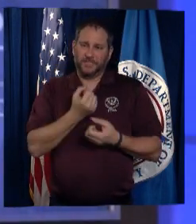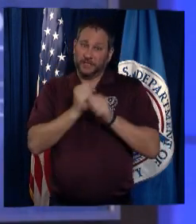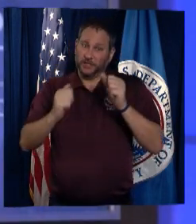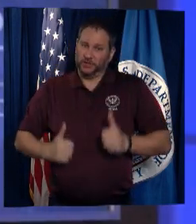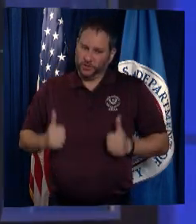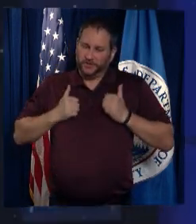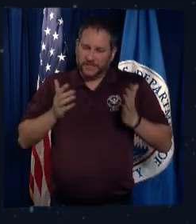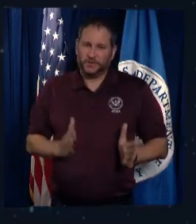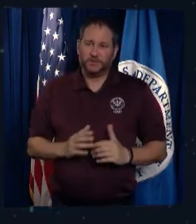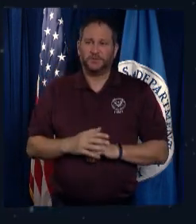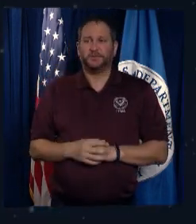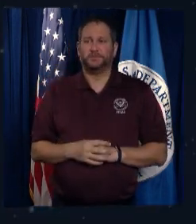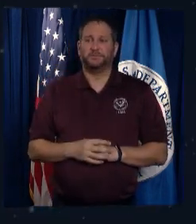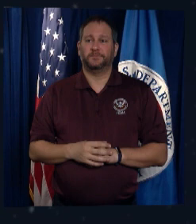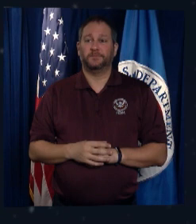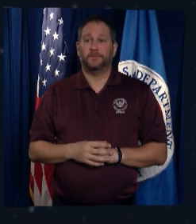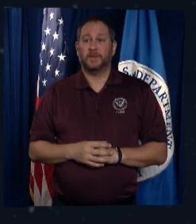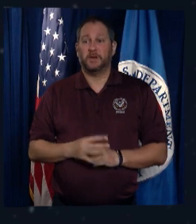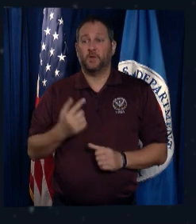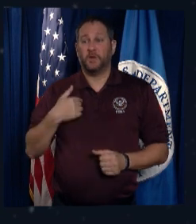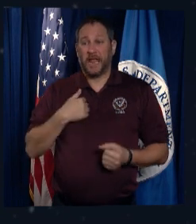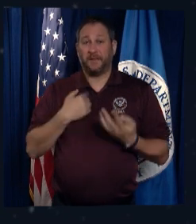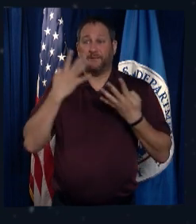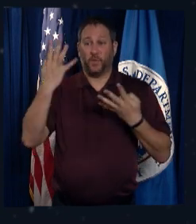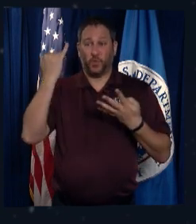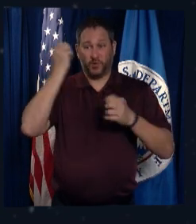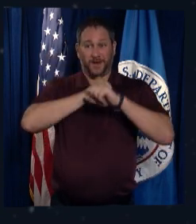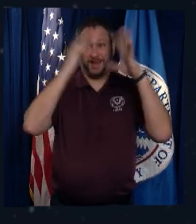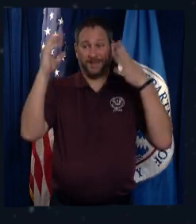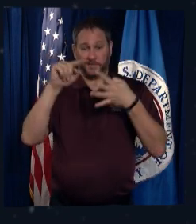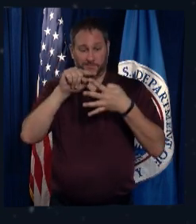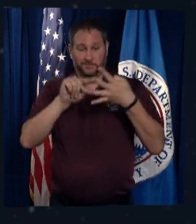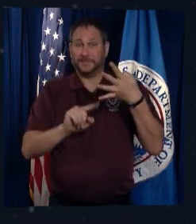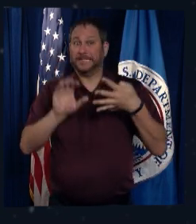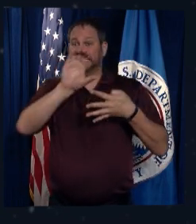and Collaboration. It's not that we're any better at any of those things than anyone